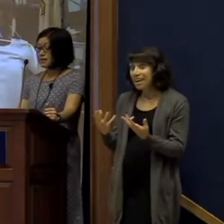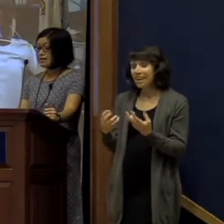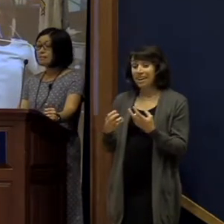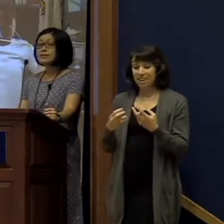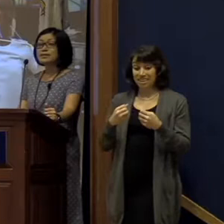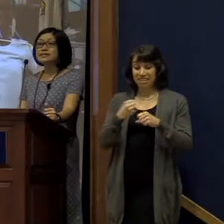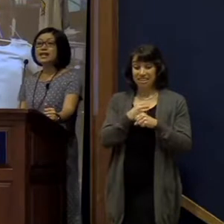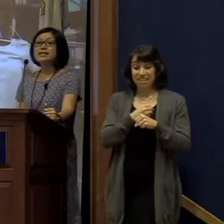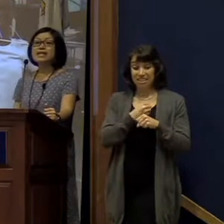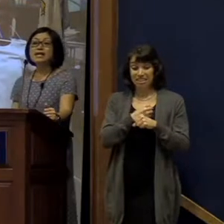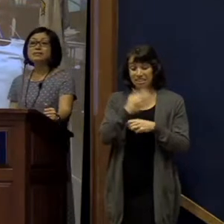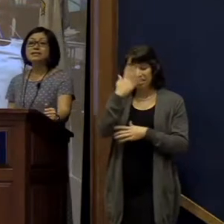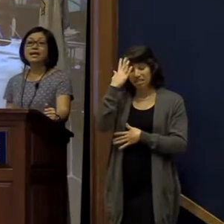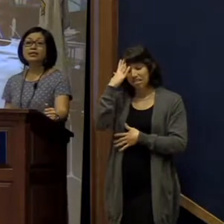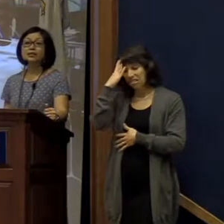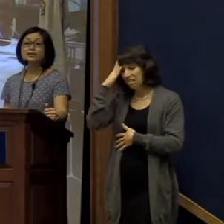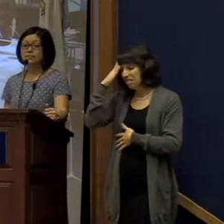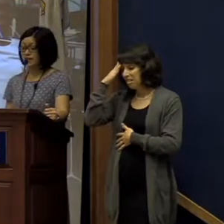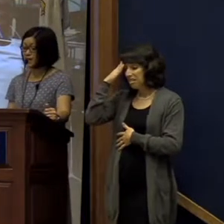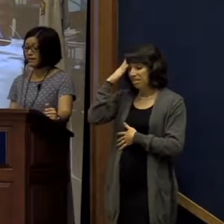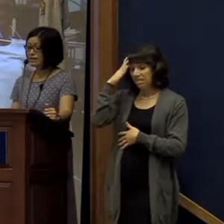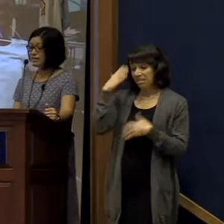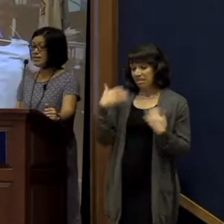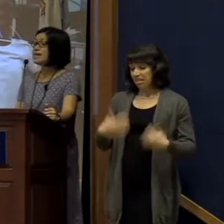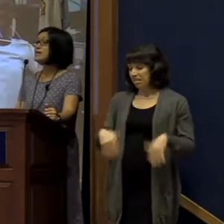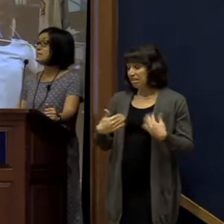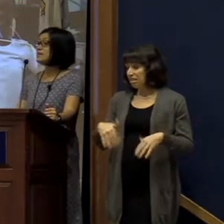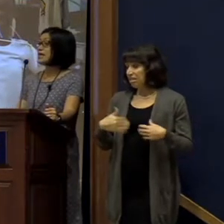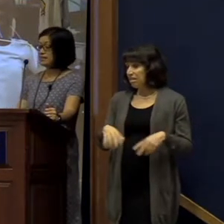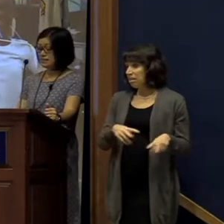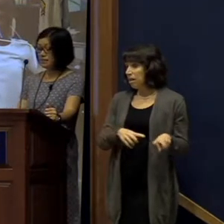Numbers and names are not benign. They communicate something.